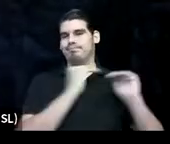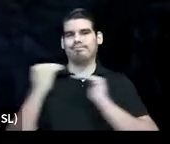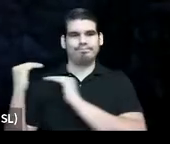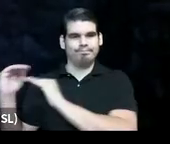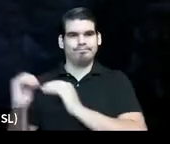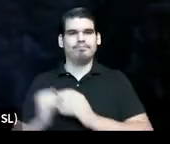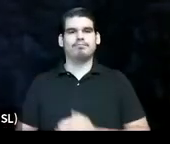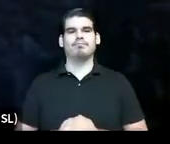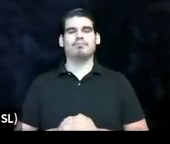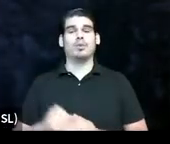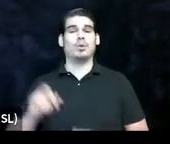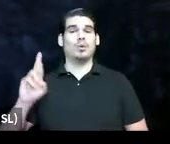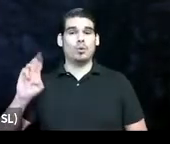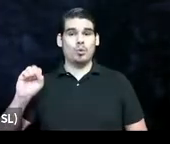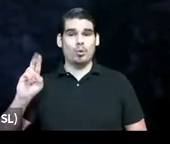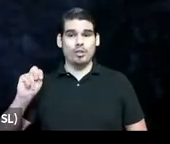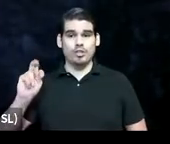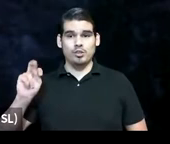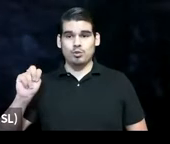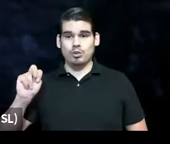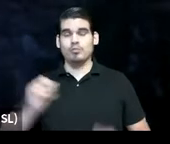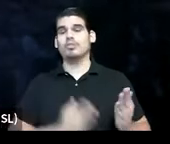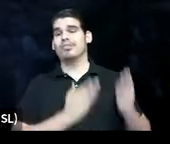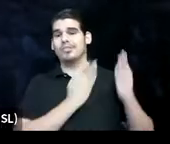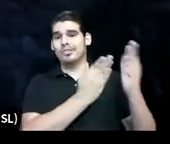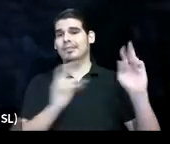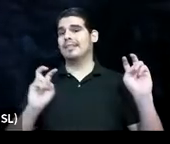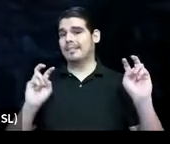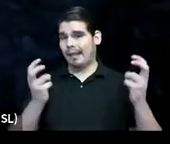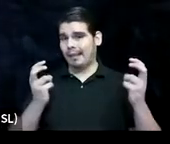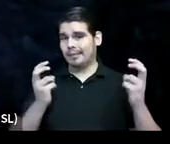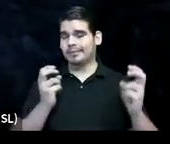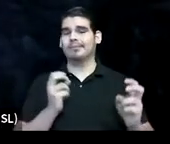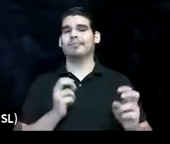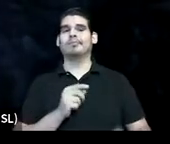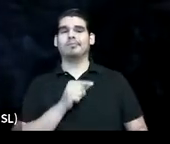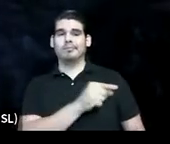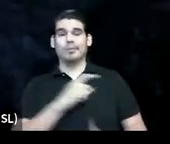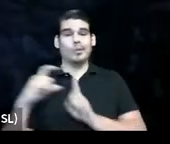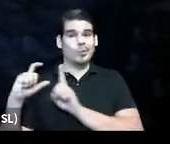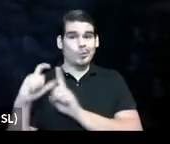and verbs that that make your resolutions strong, feel free to cite legislation and facts that are relevant and timely.